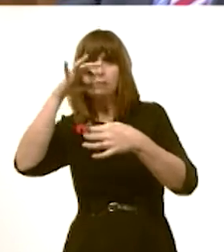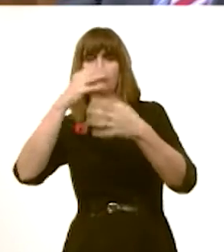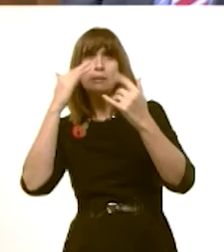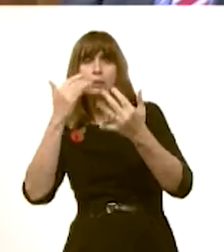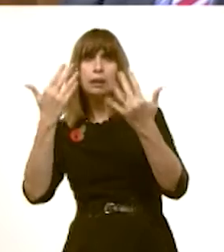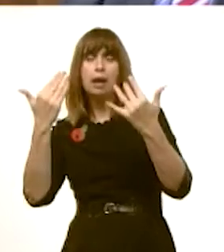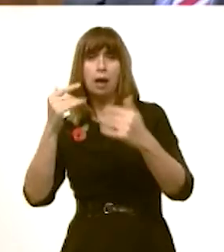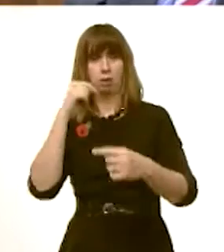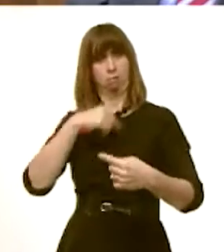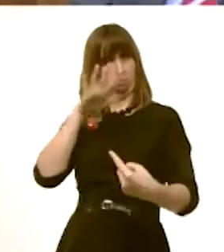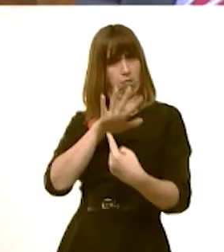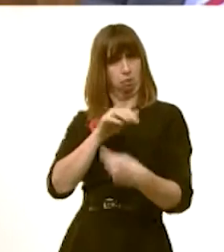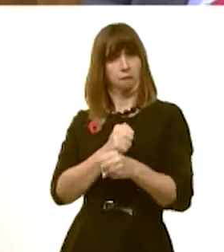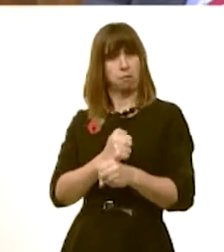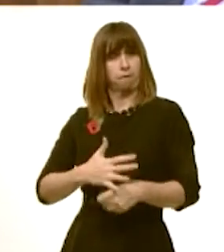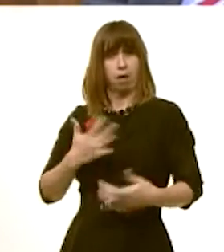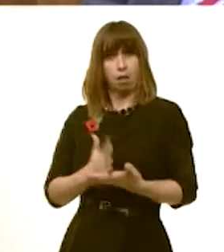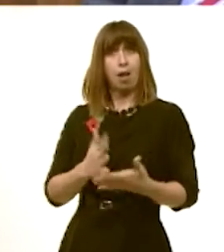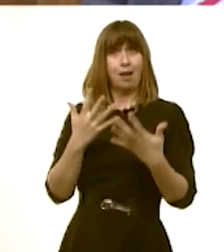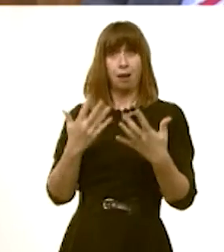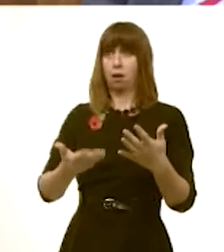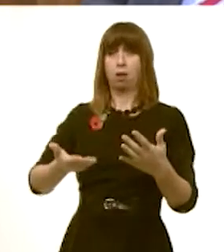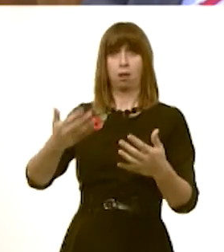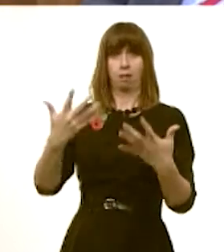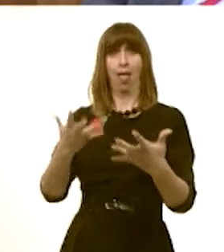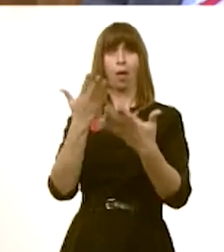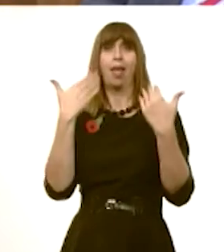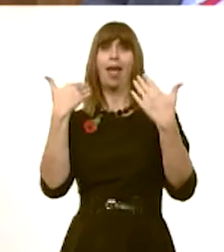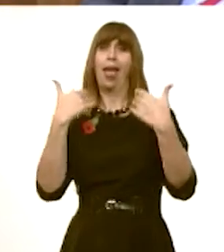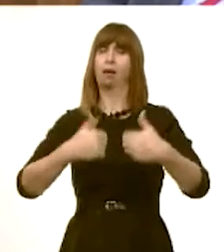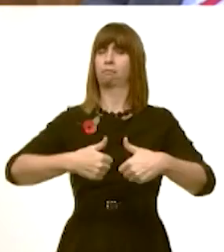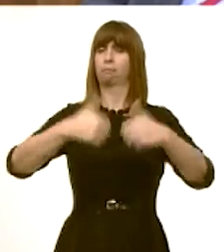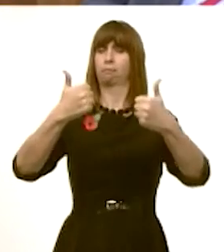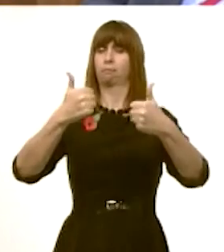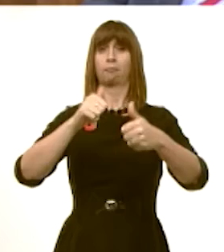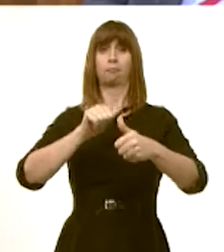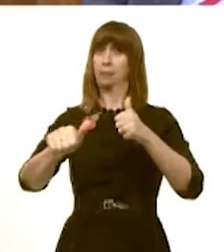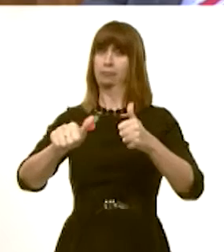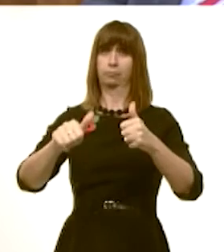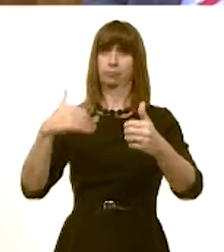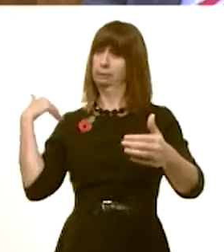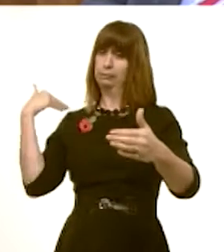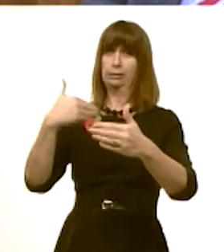Itís right to say our air is cleaner now in overall terms than at any time since the industrial revolution, but there is room for further improvement.